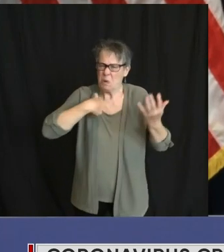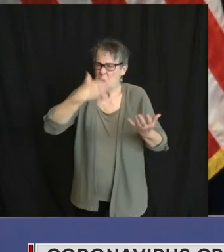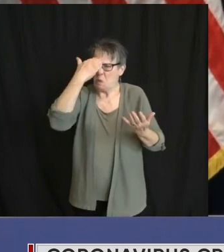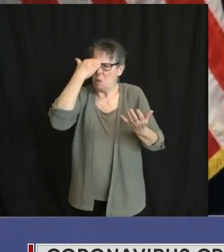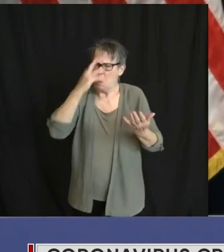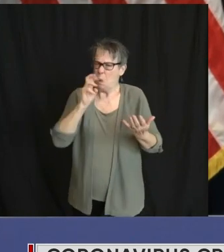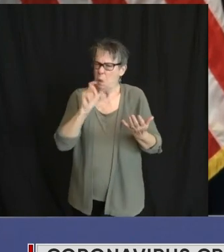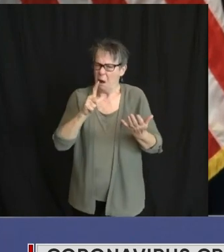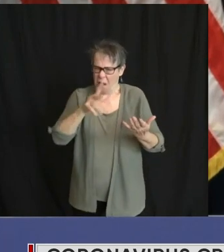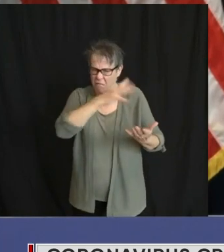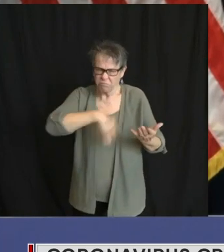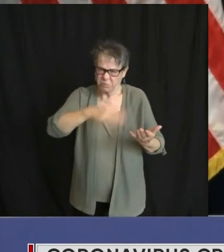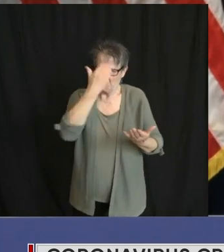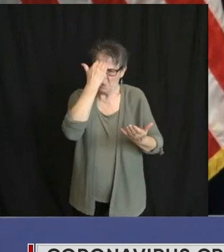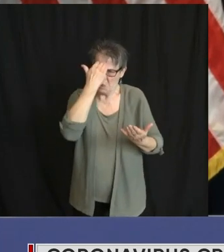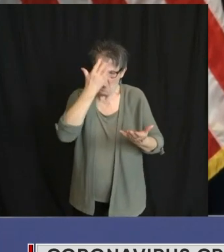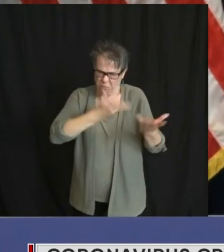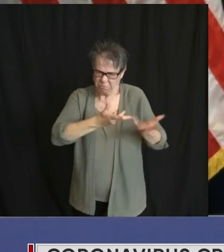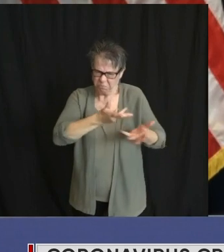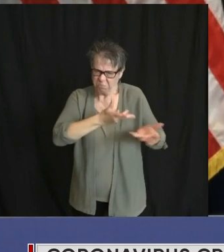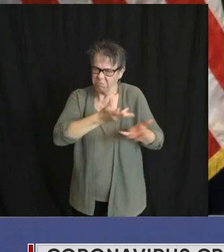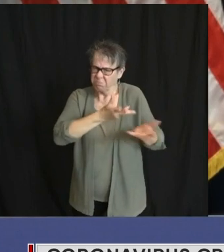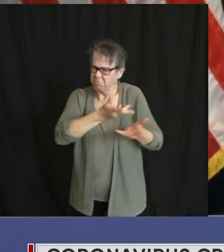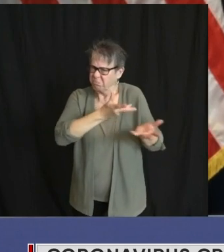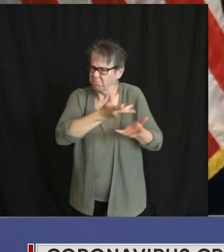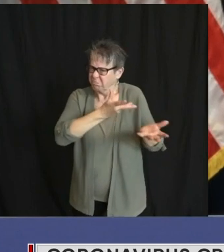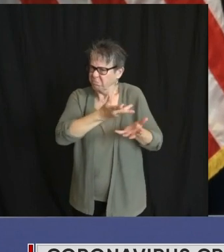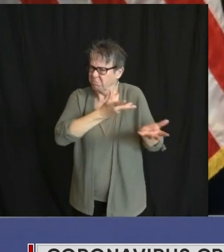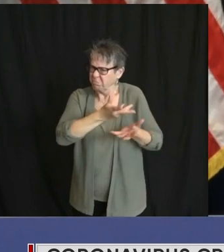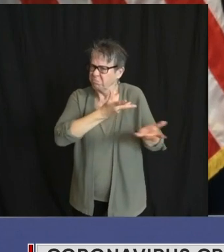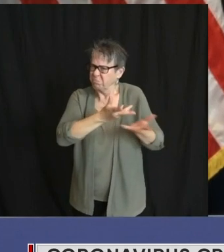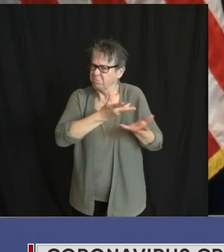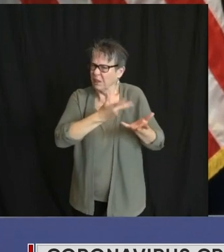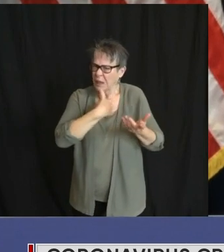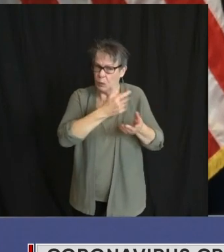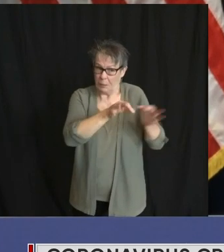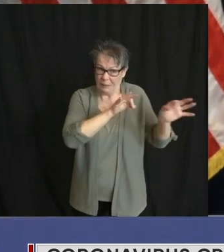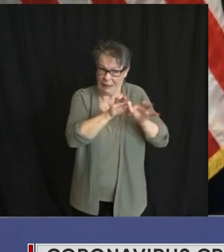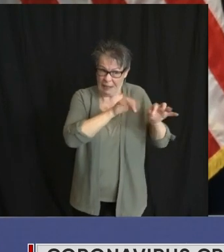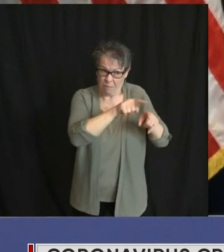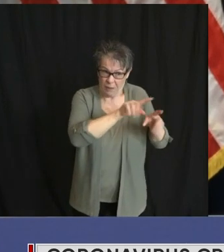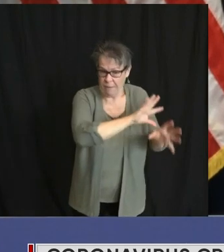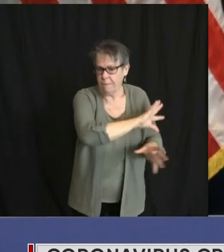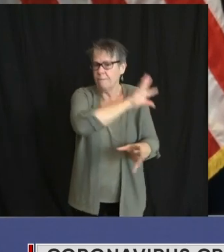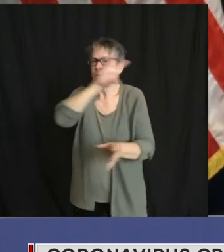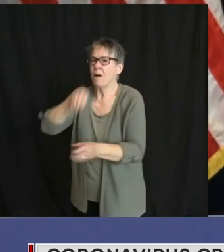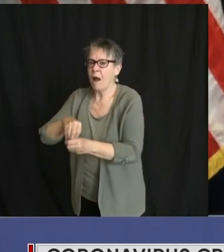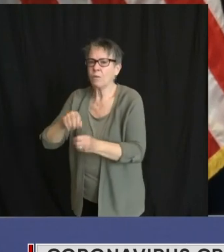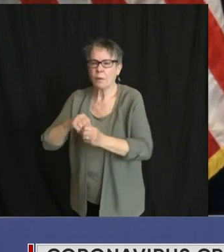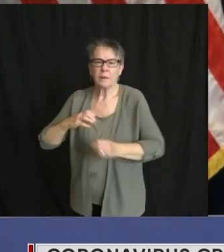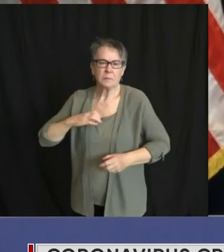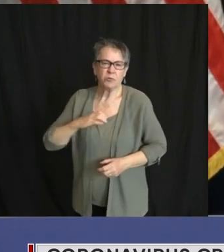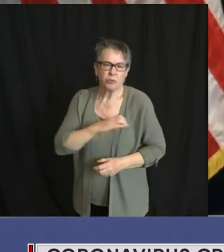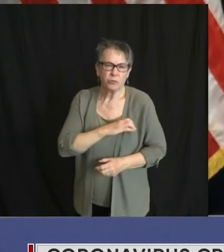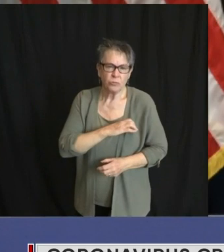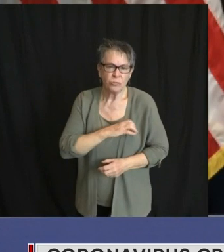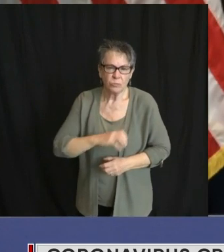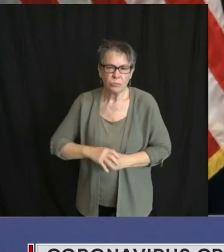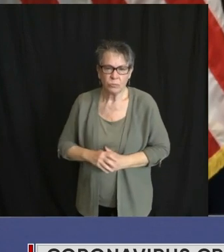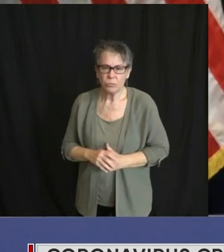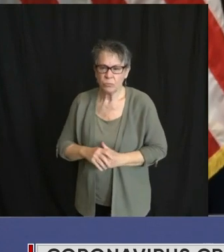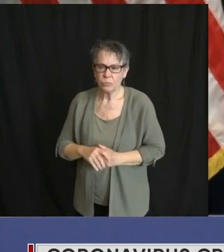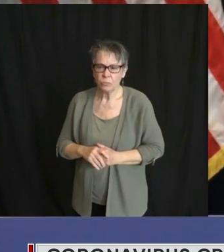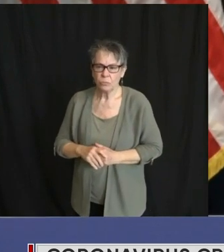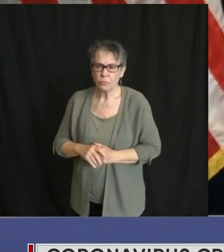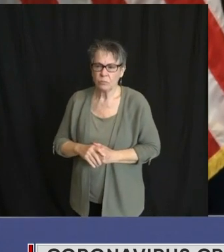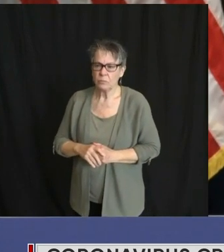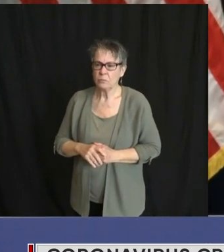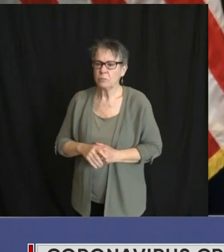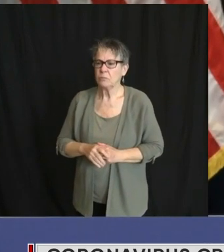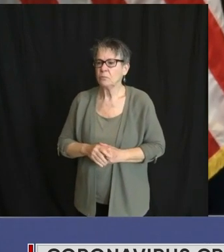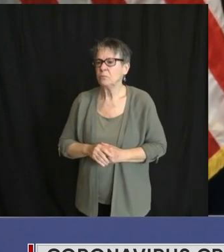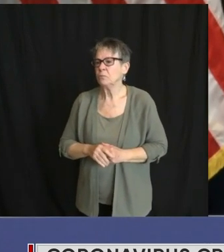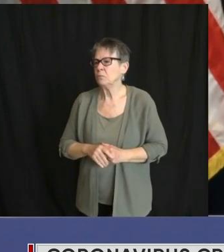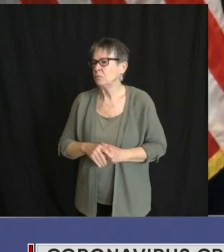THEY ARE PART OF US.